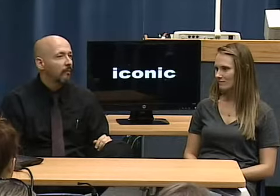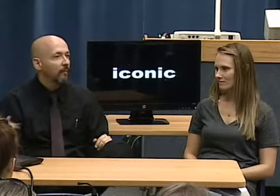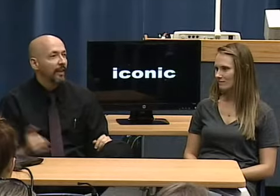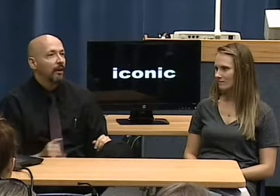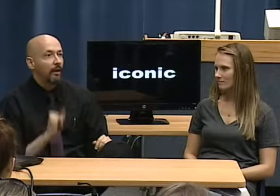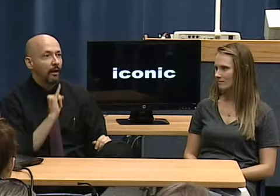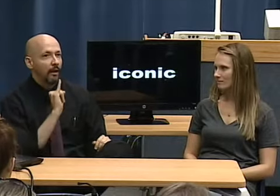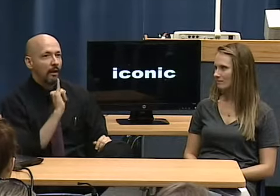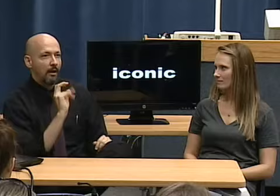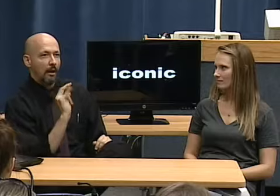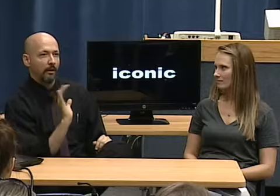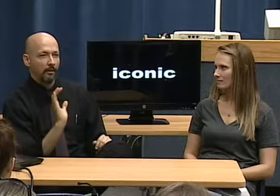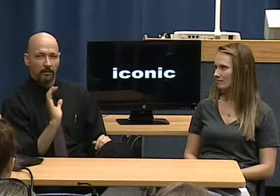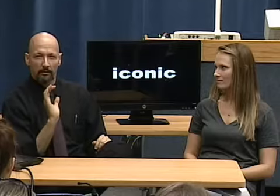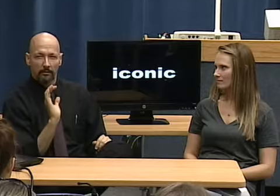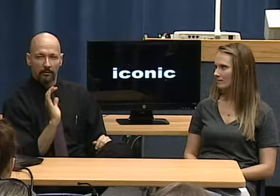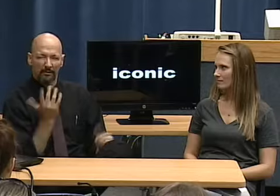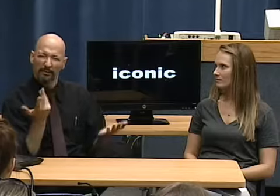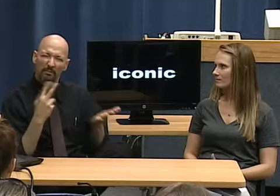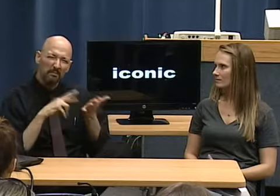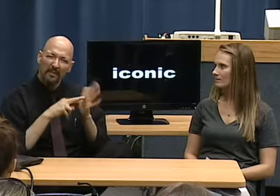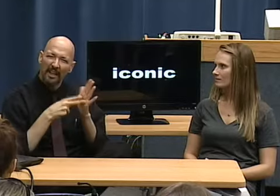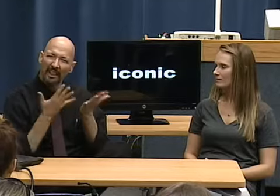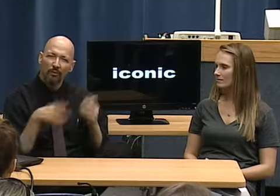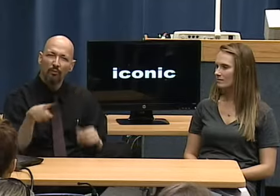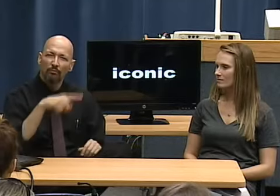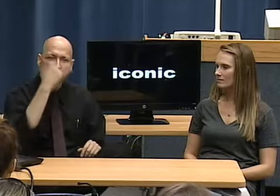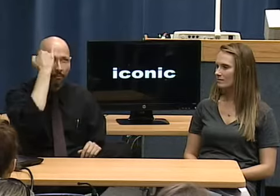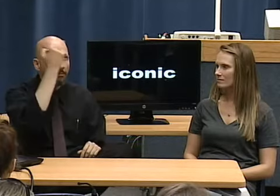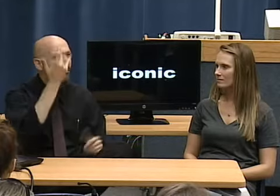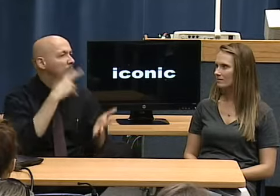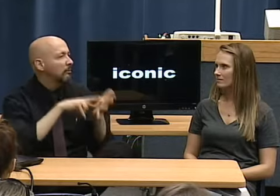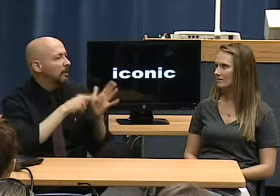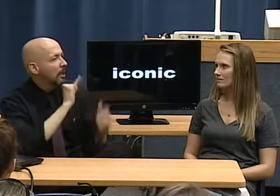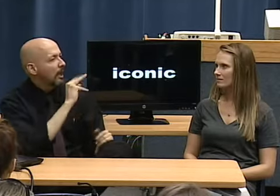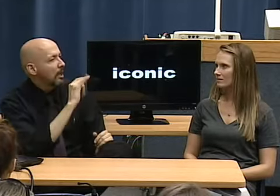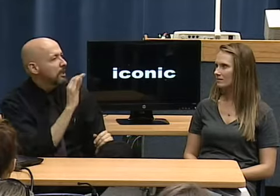I-C-O-N-I-C What does that mean? Do you have an idea what that means?